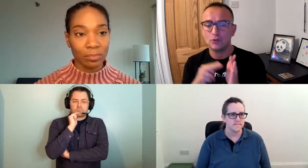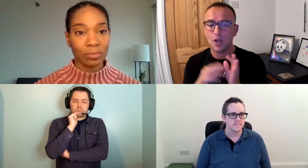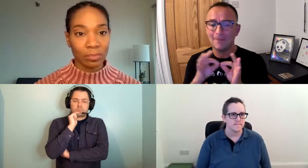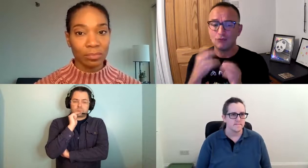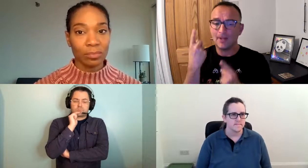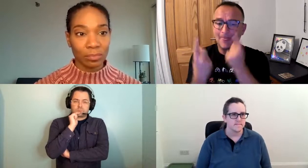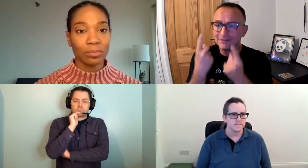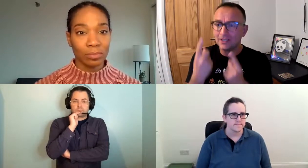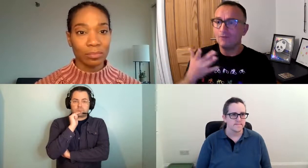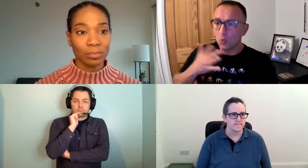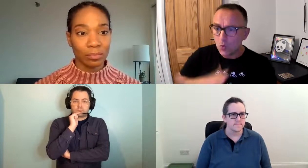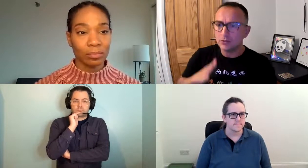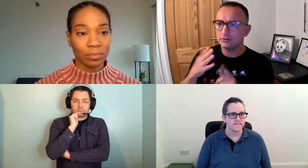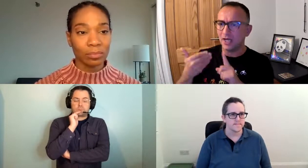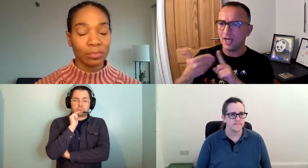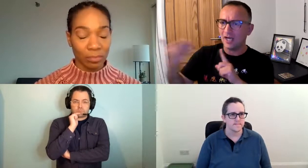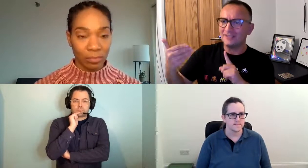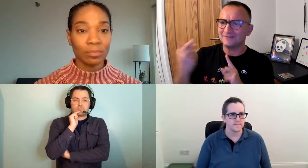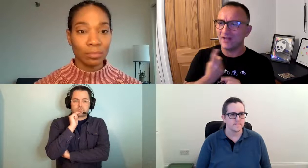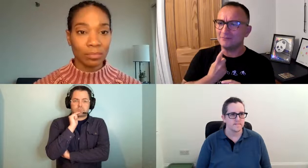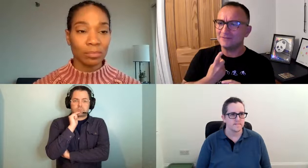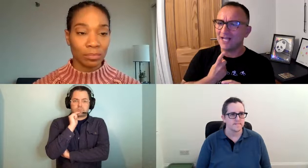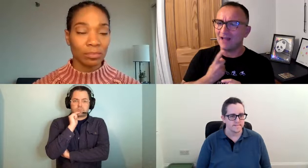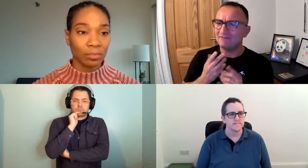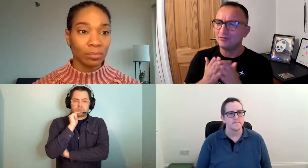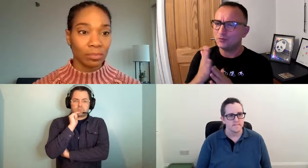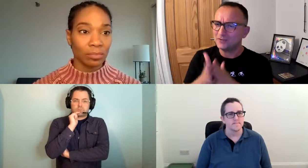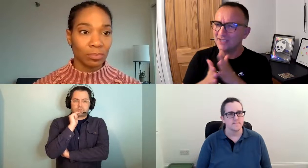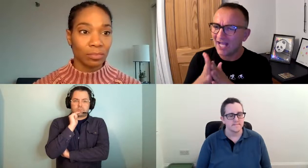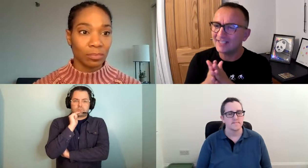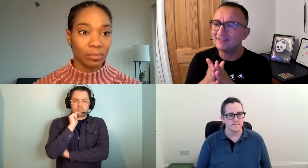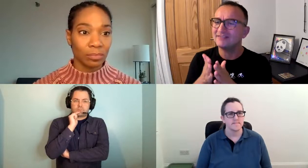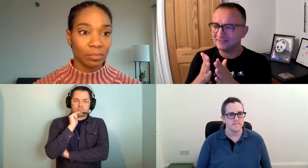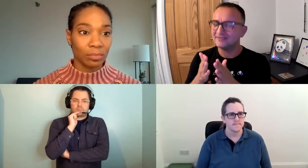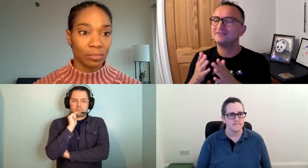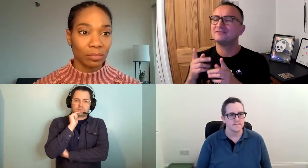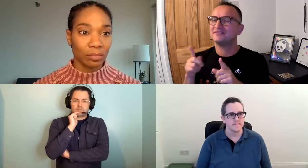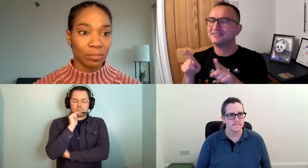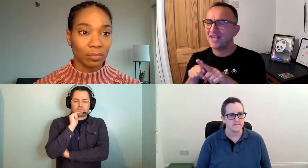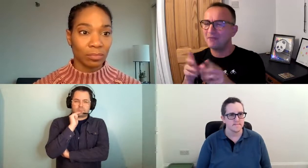themselves like using they/them pronouns its about your identity and making sure you are expressing your